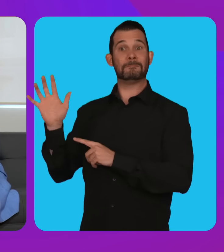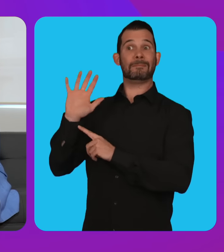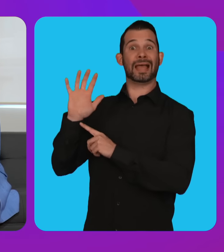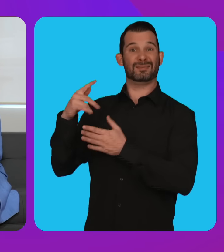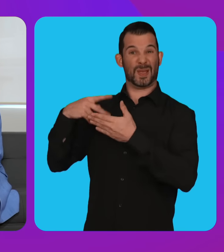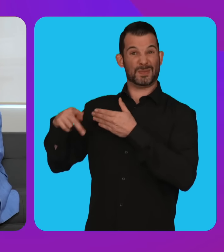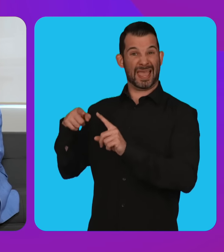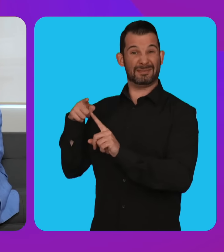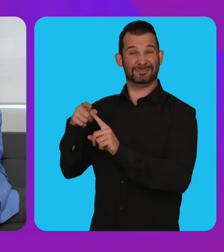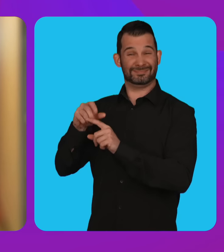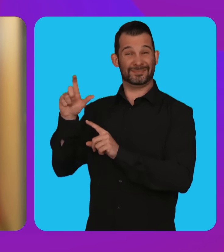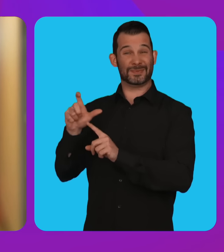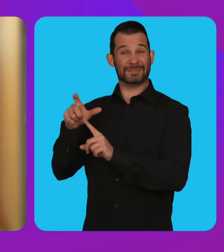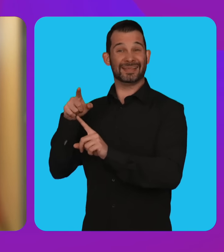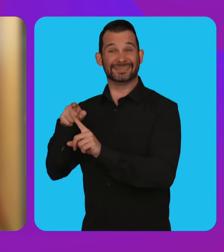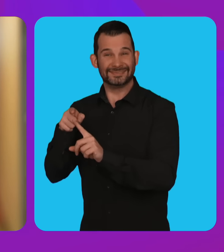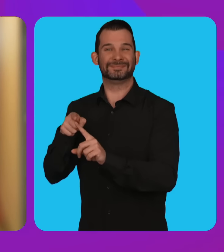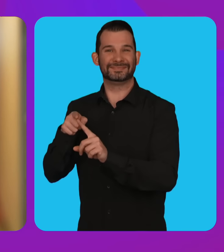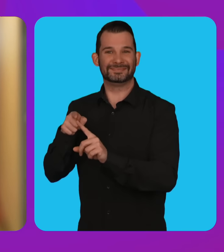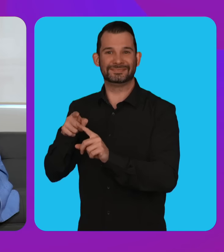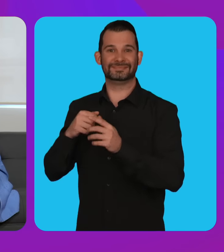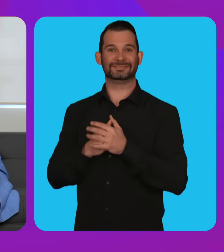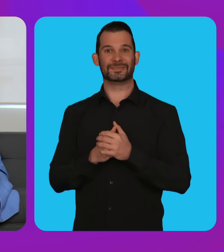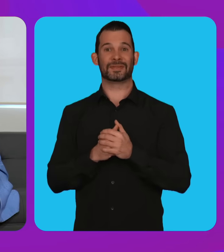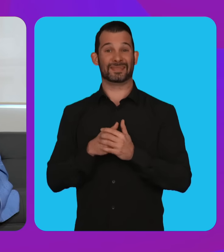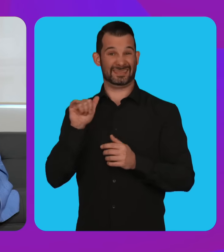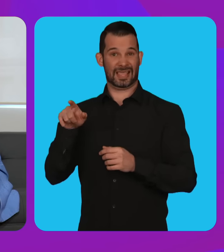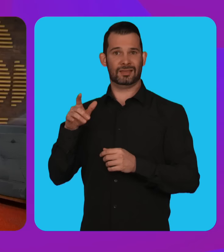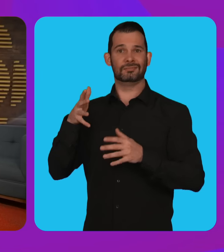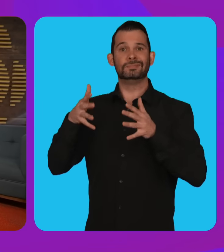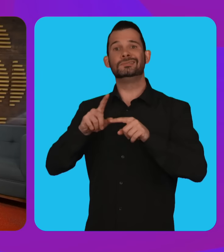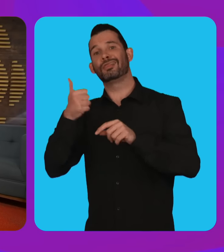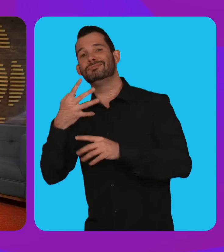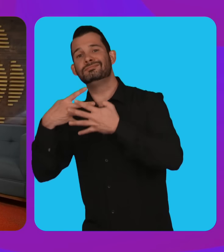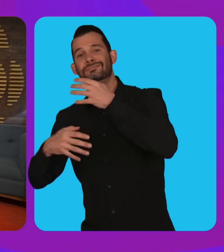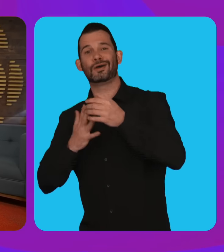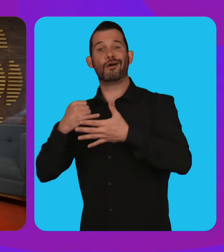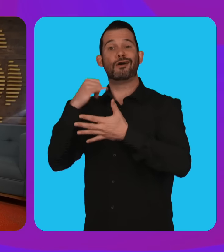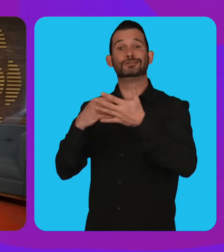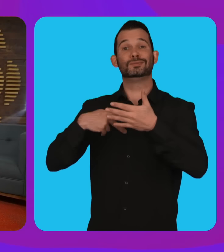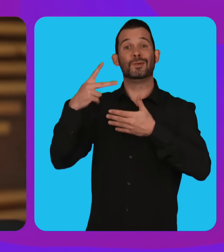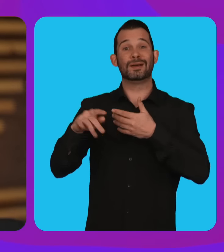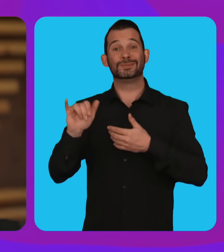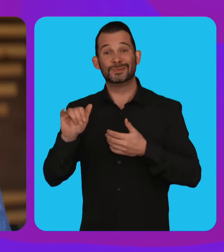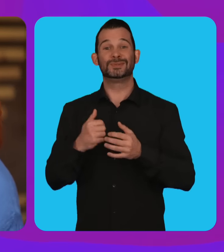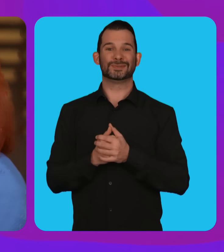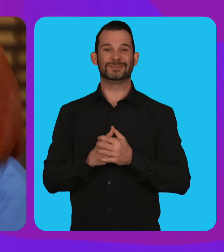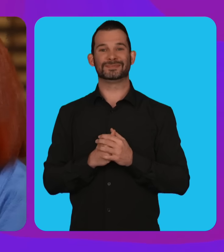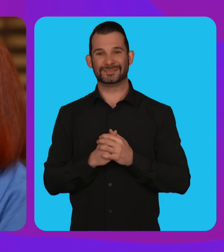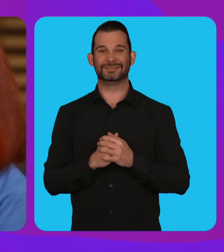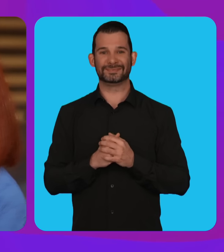for their news. We can't forget the [? bye bye. ?] [Interpreter 1] And we can't forget the [? bye ?] bye and